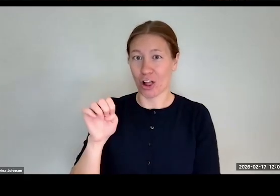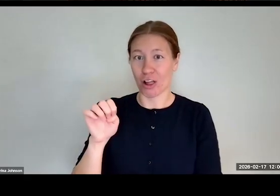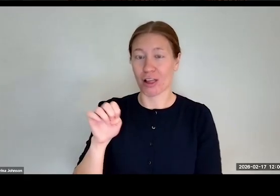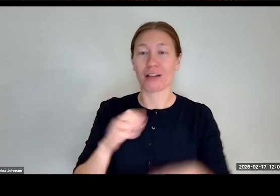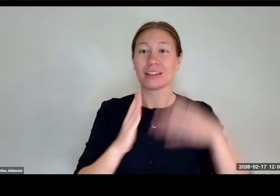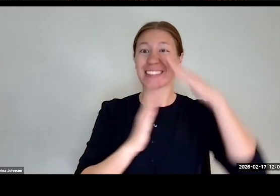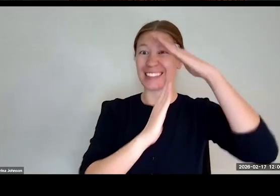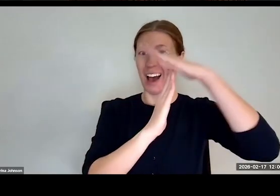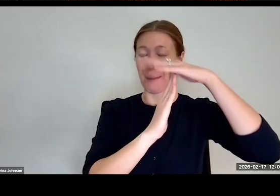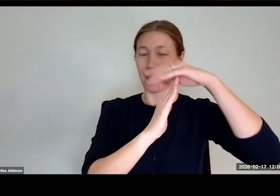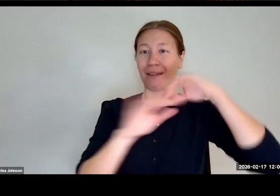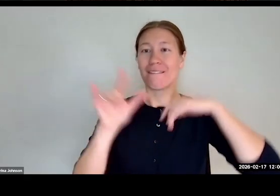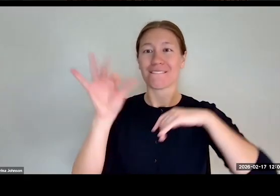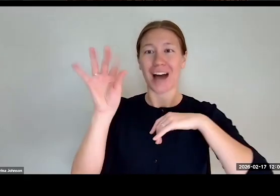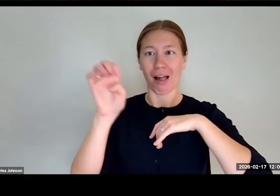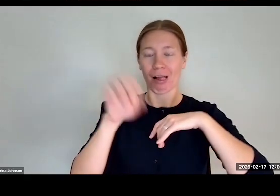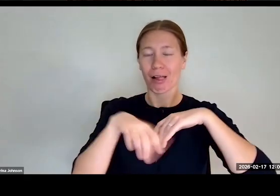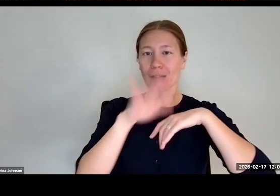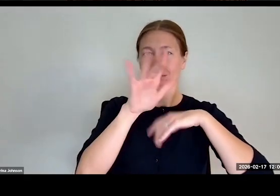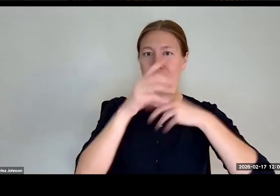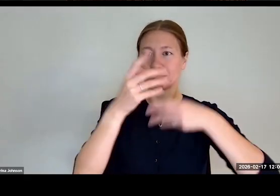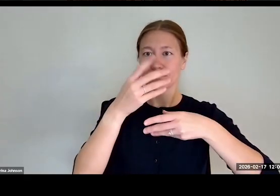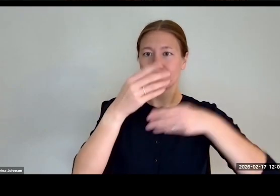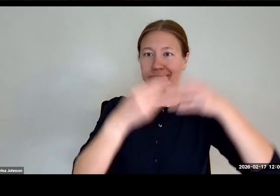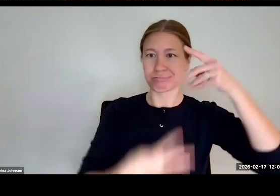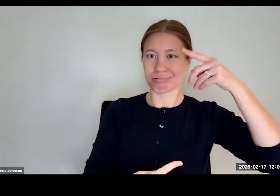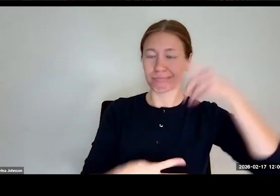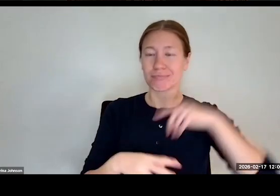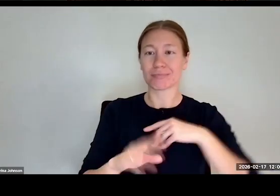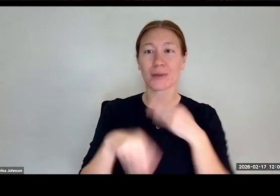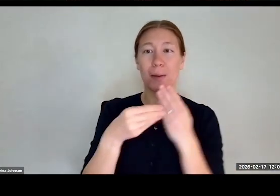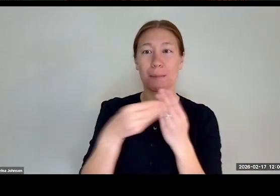We're going to go to file properties in the properties dialogue.